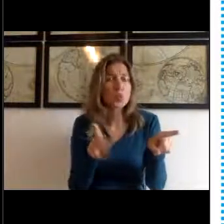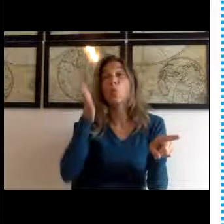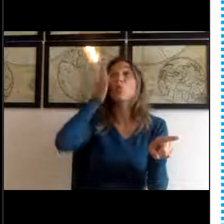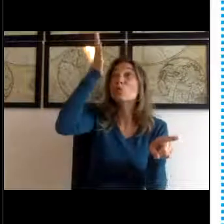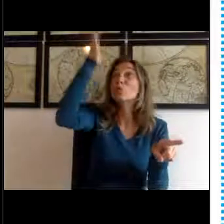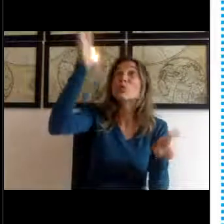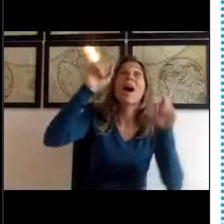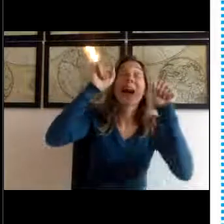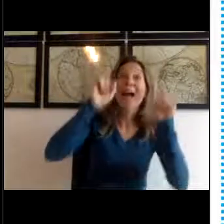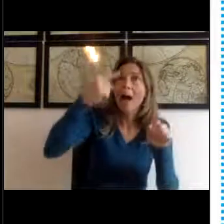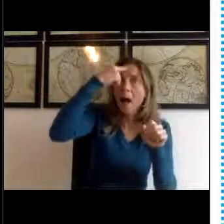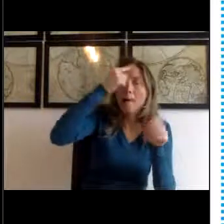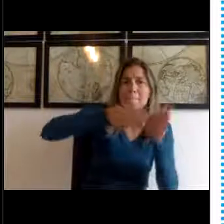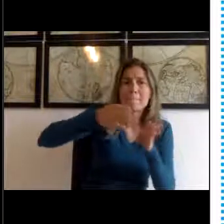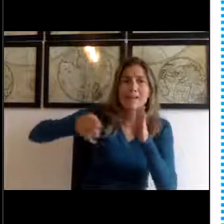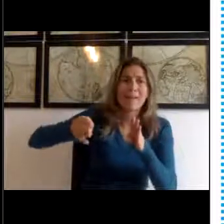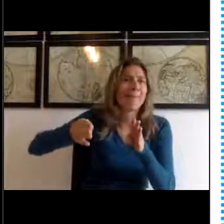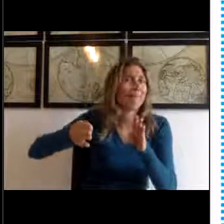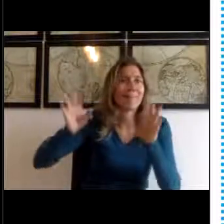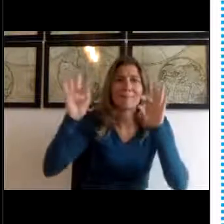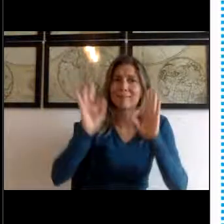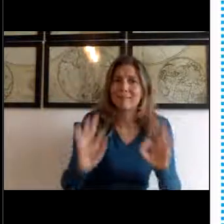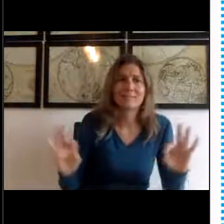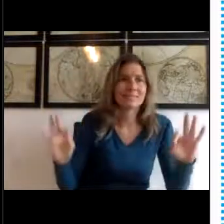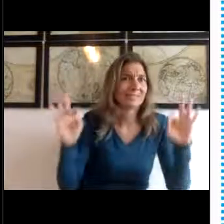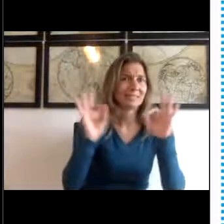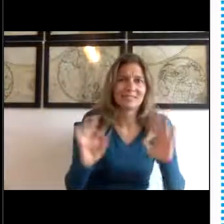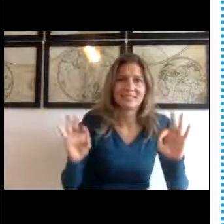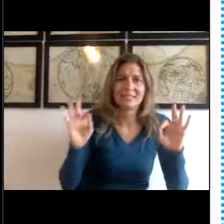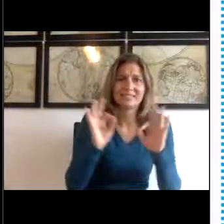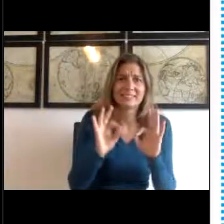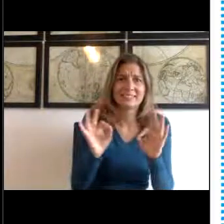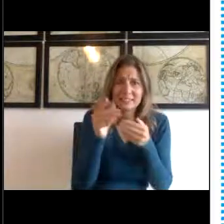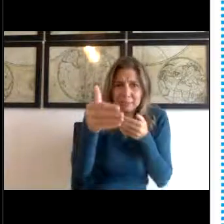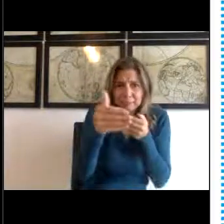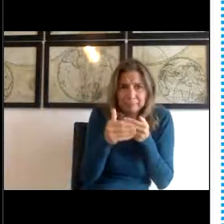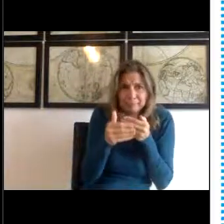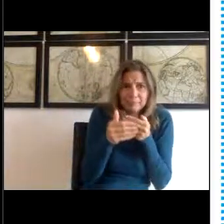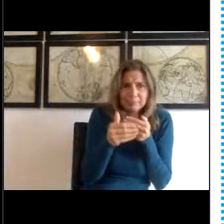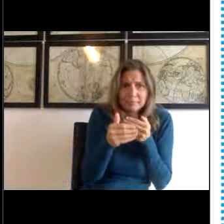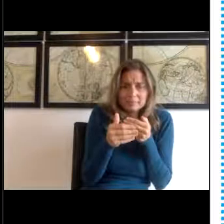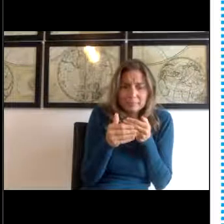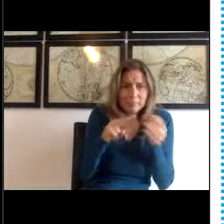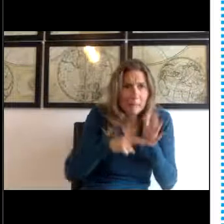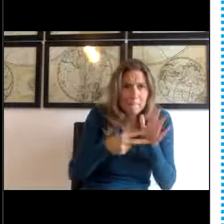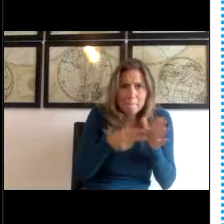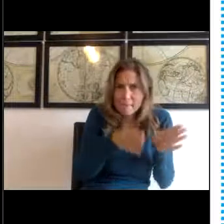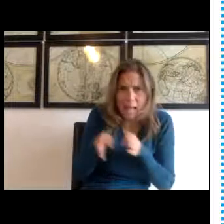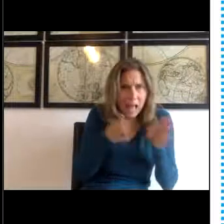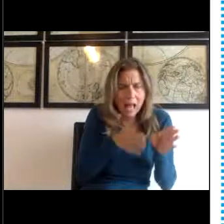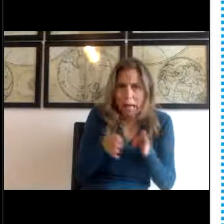All of the planning that you can do is the situation can still change.